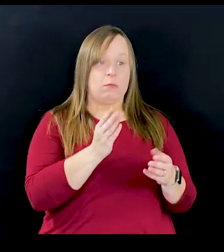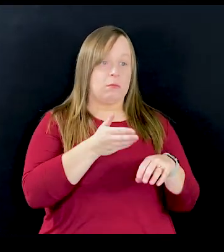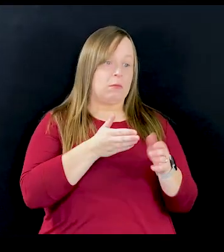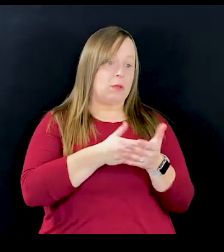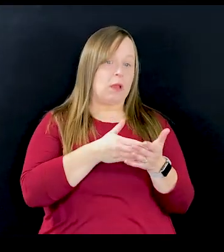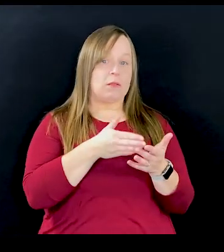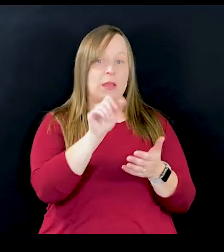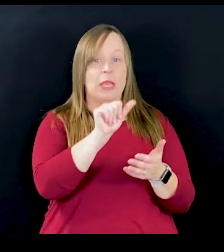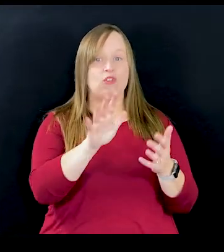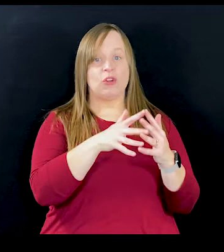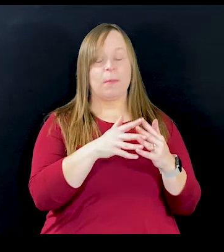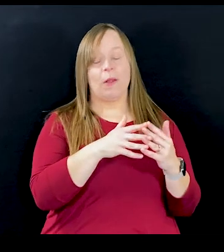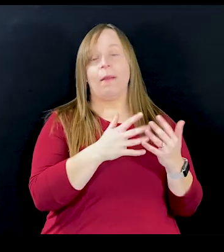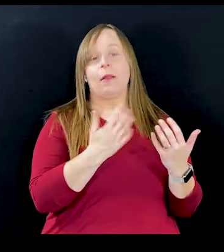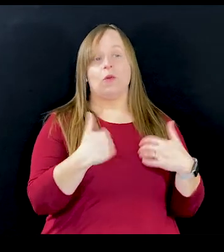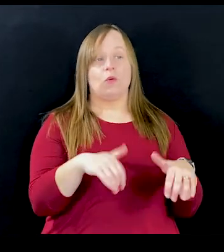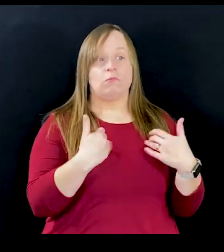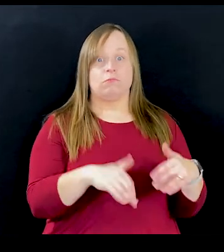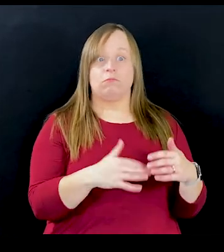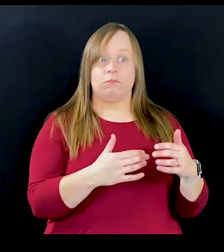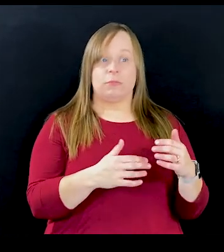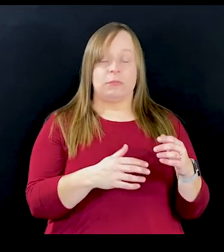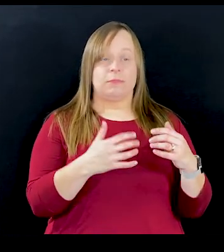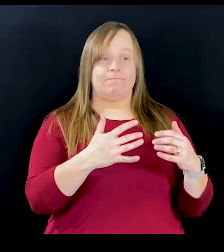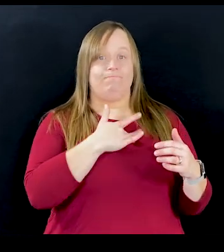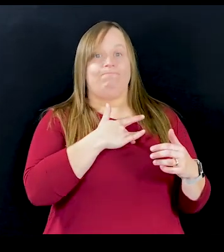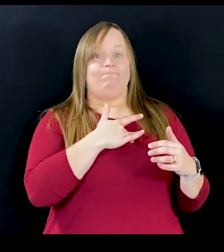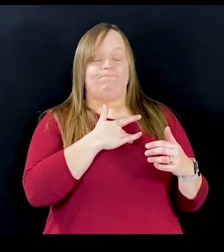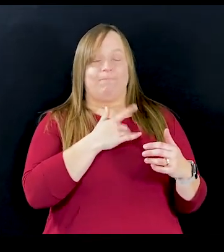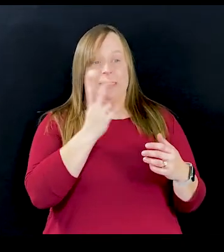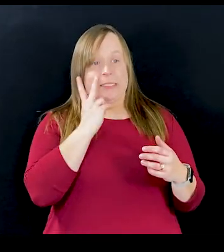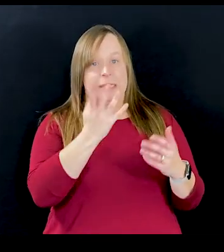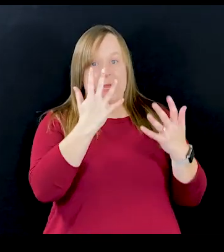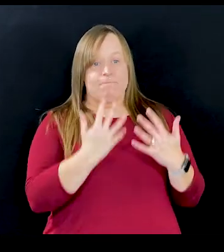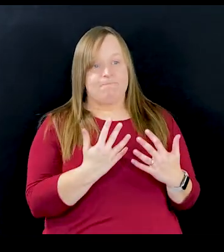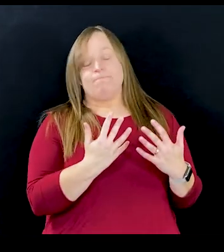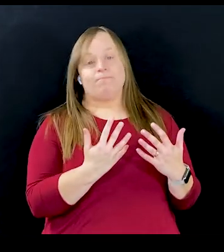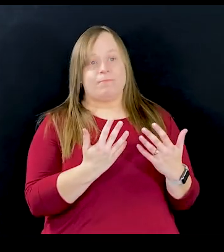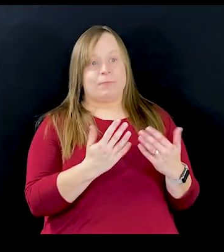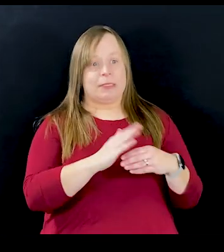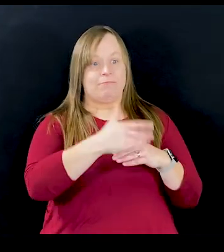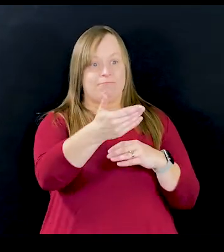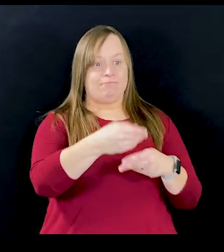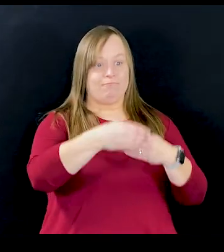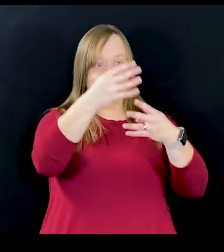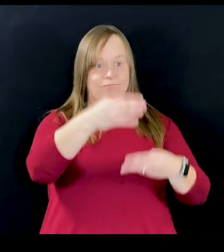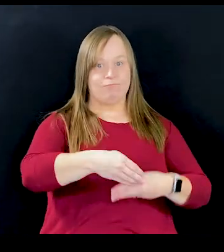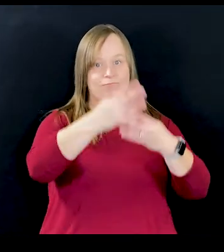Asian-Americans. It's so disheartening to see unfold literally on your laptop every day.